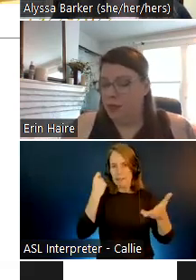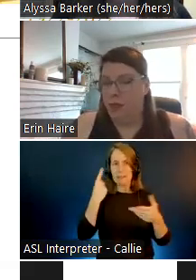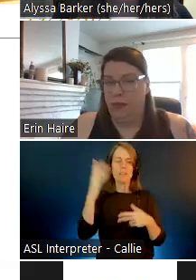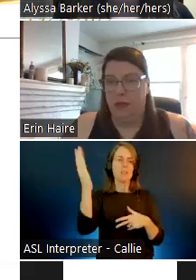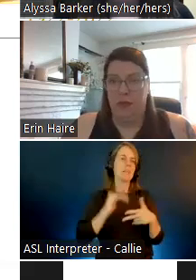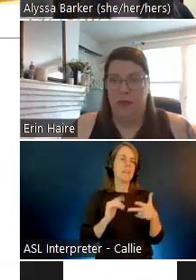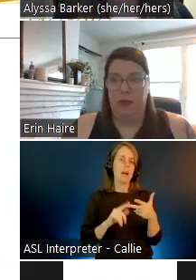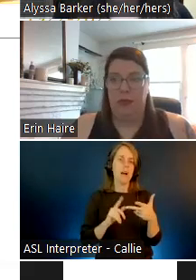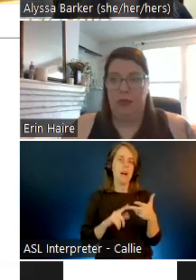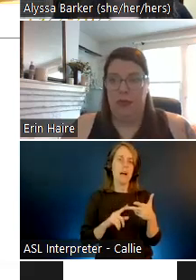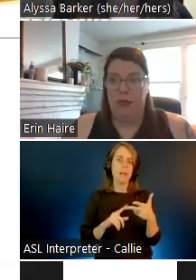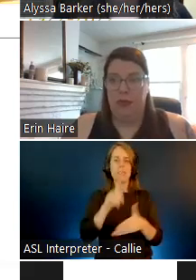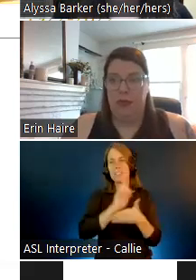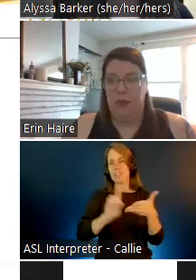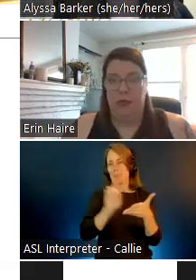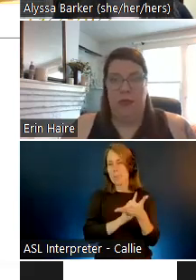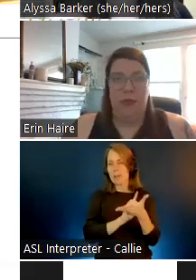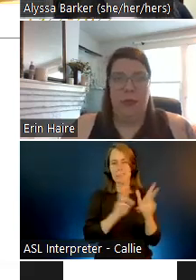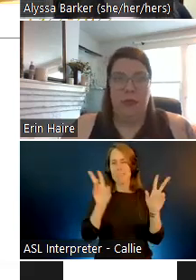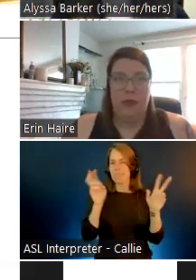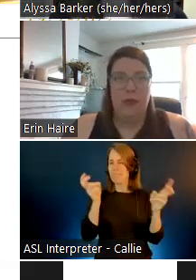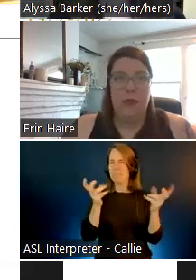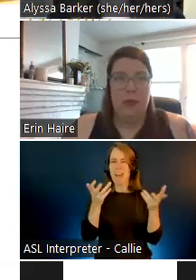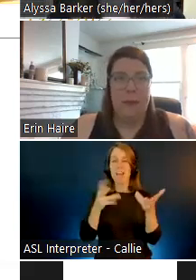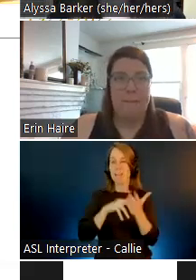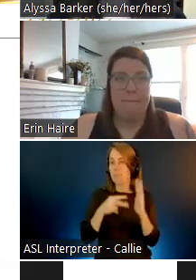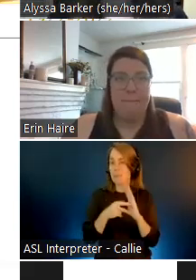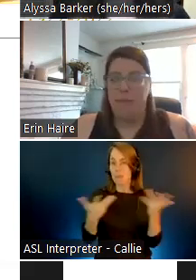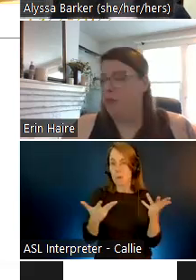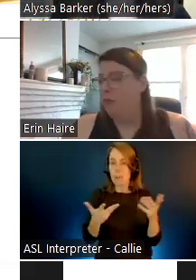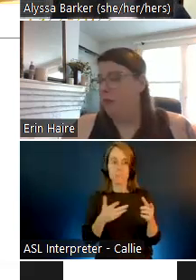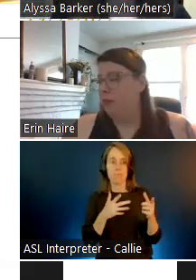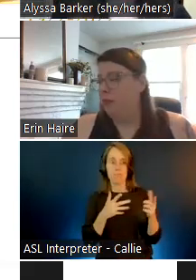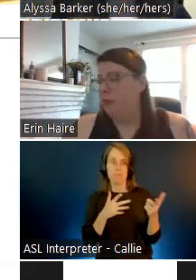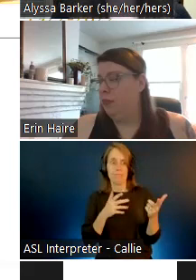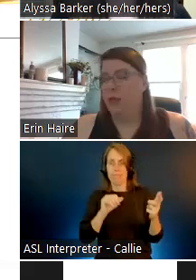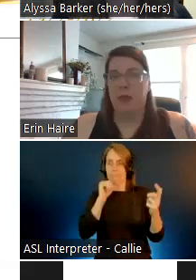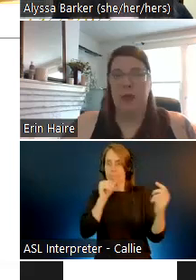just treating someone differently whether that's not doing their maintenance in the same time or